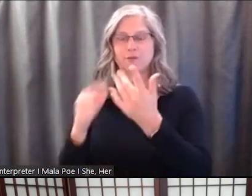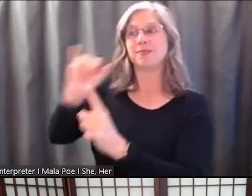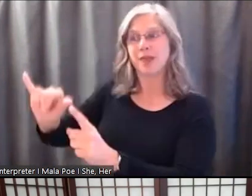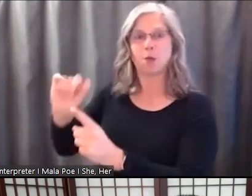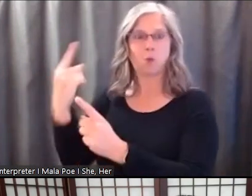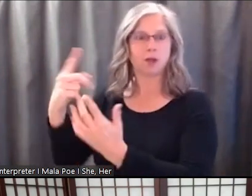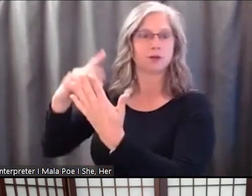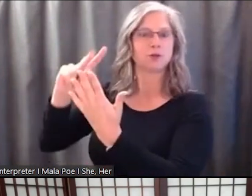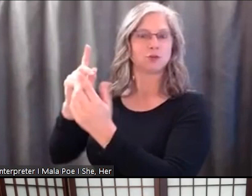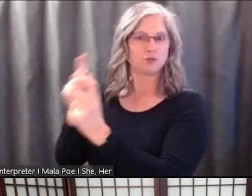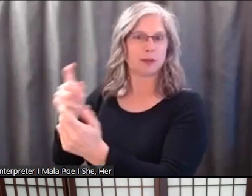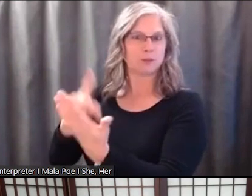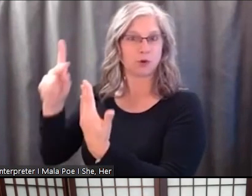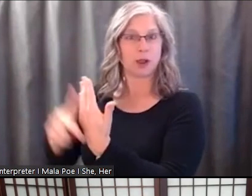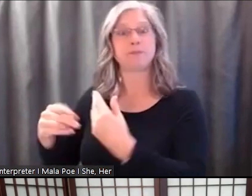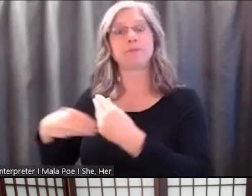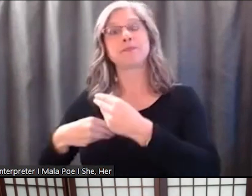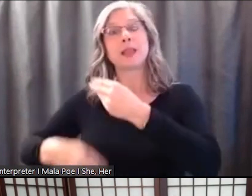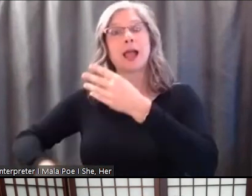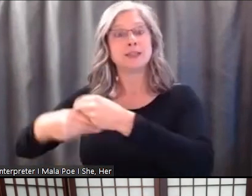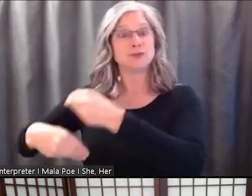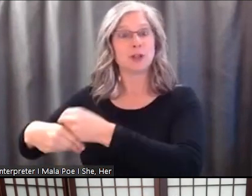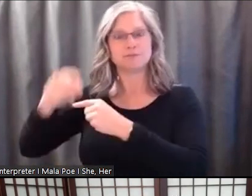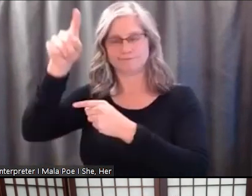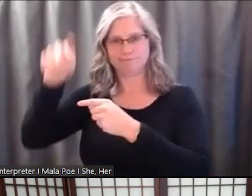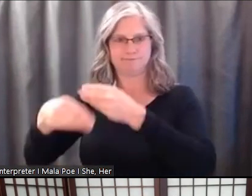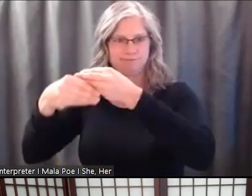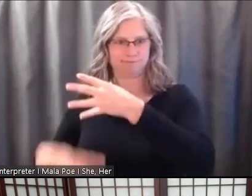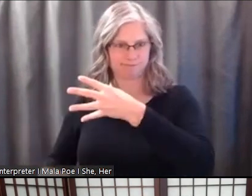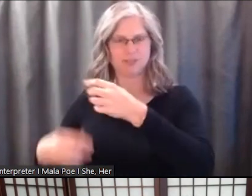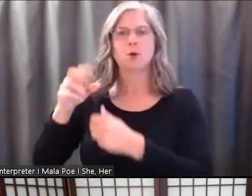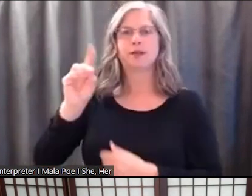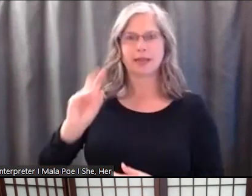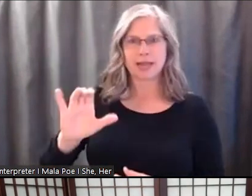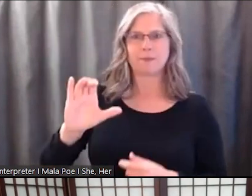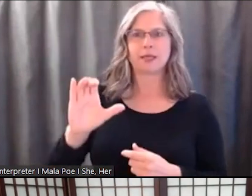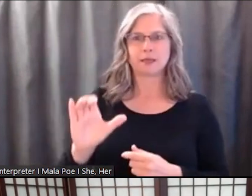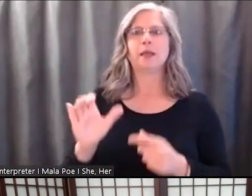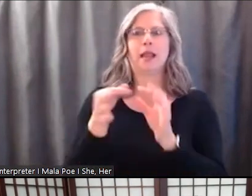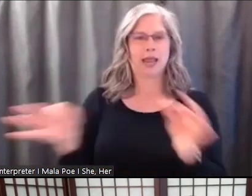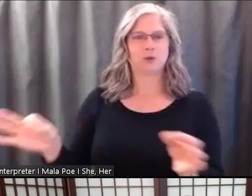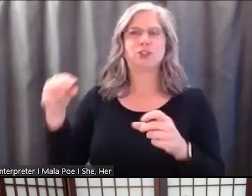So these are the additional criteria for the Dynamic Language Infrastructure/ Documenting Endangered Languages program.